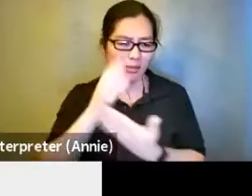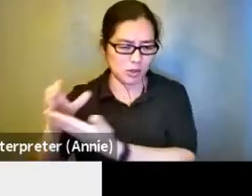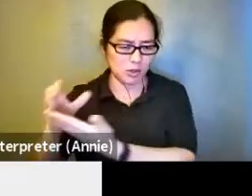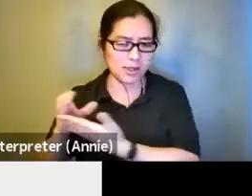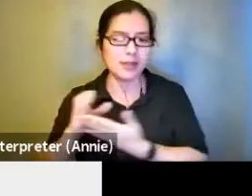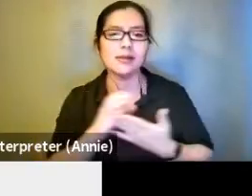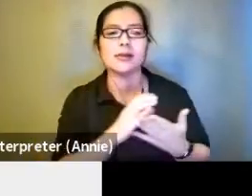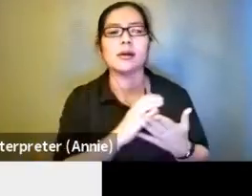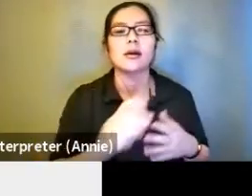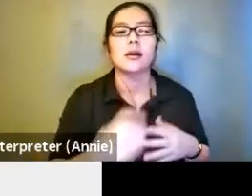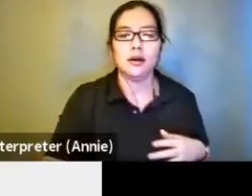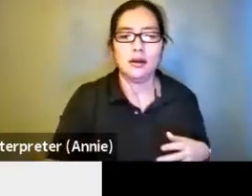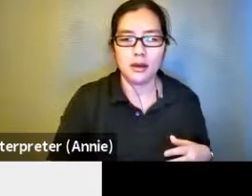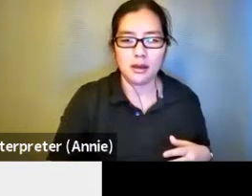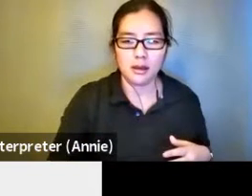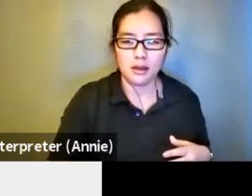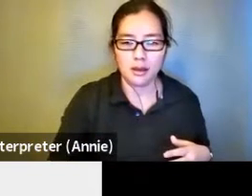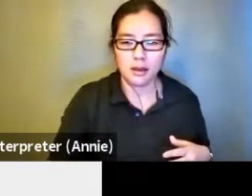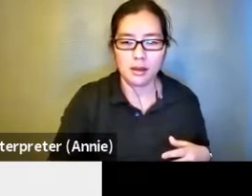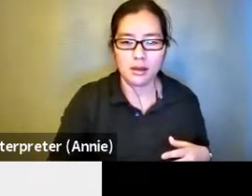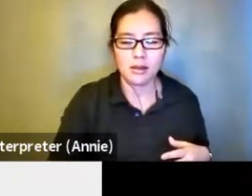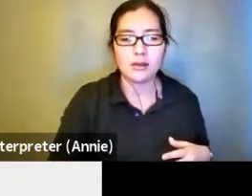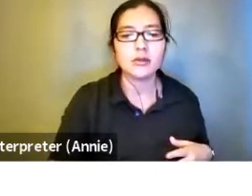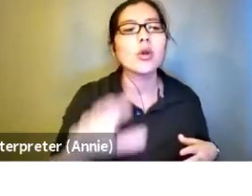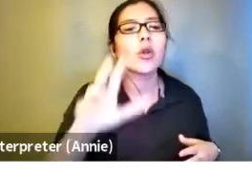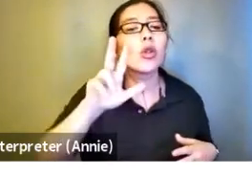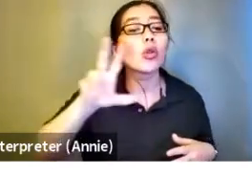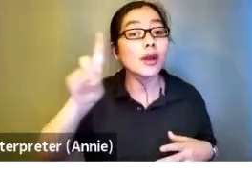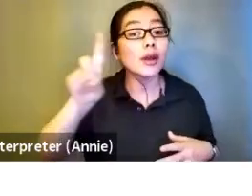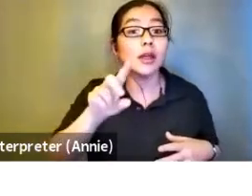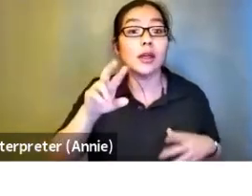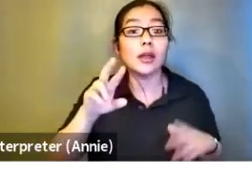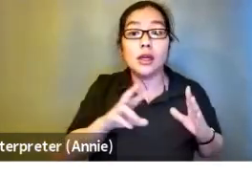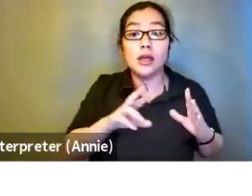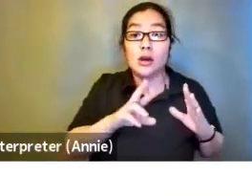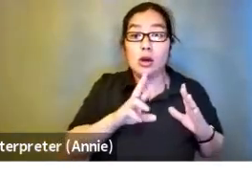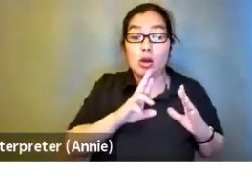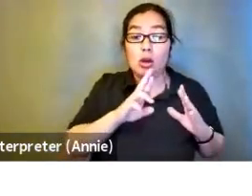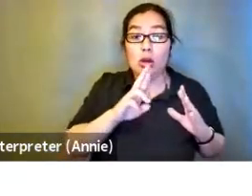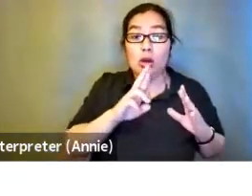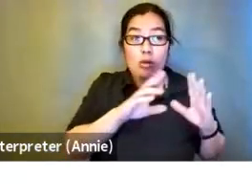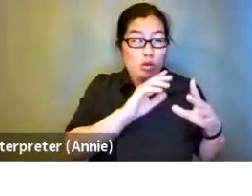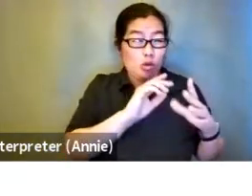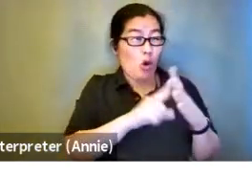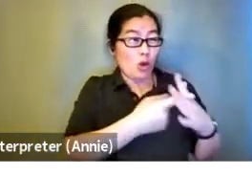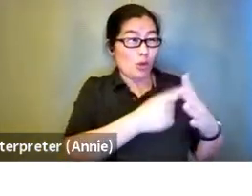role and distorts it to represent it on a 2-D plane by preserving the HOOITH